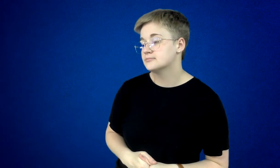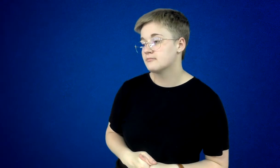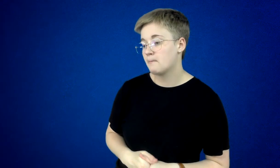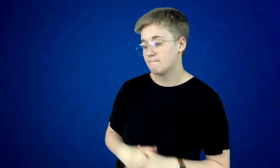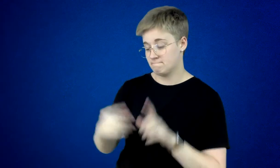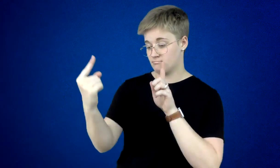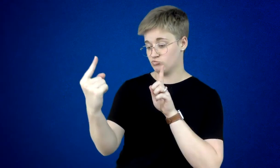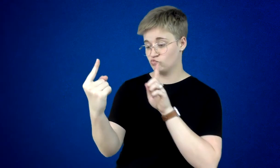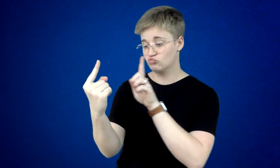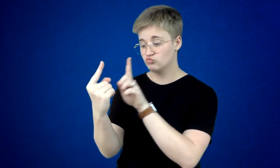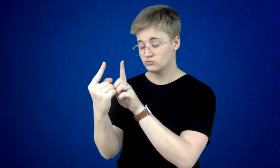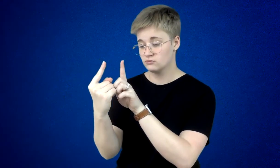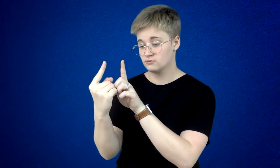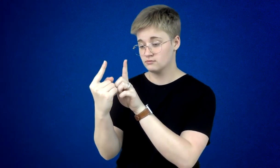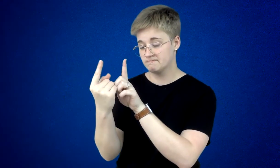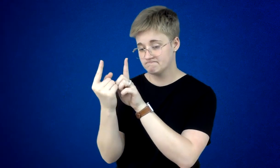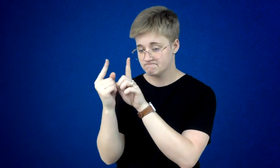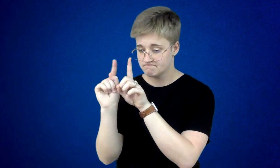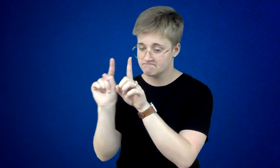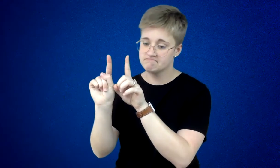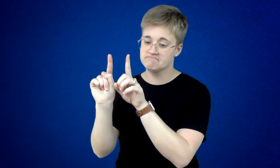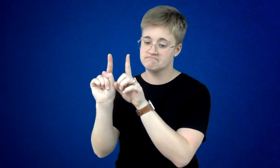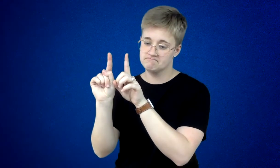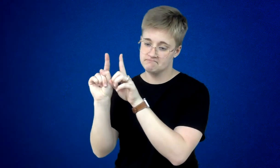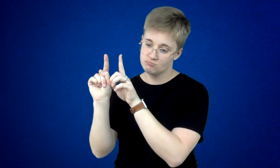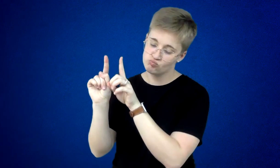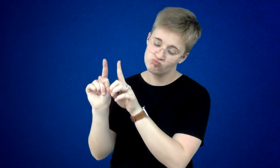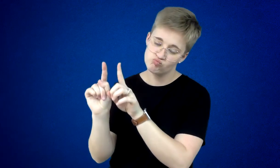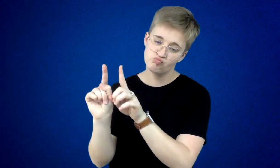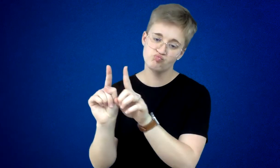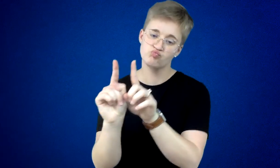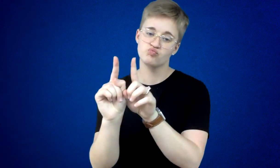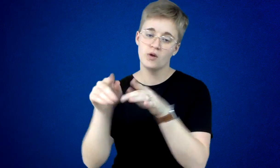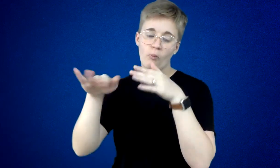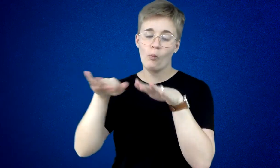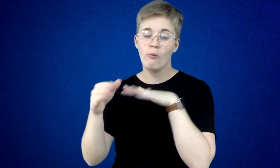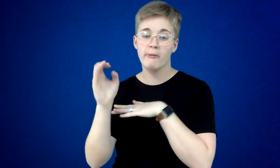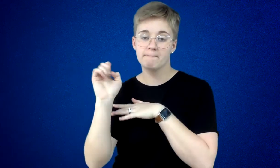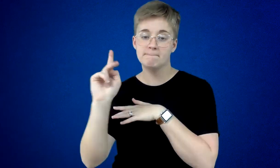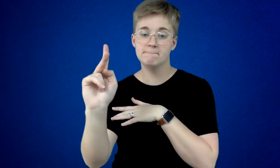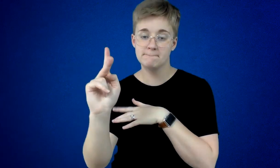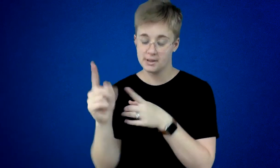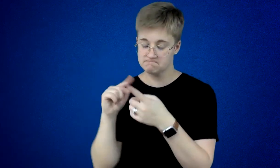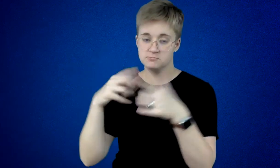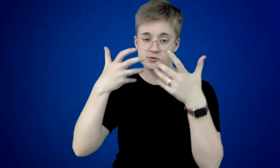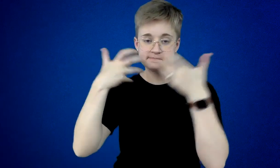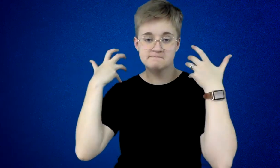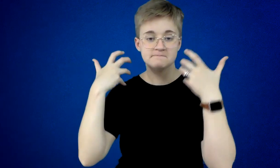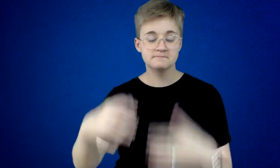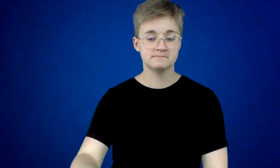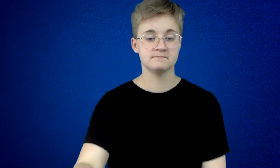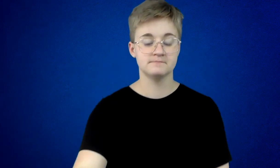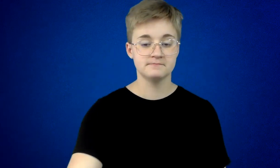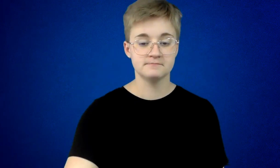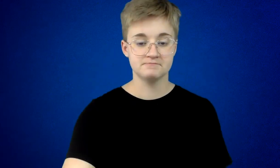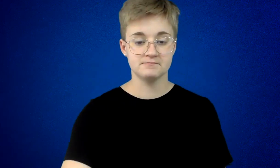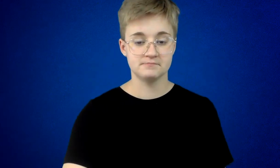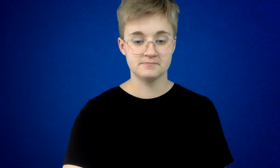him. And Rob turned. And together they walked back in the other direction, toward the tiger.